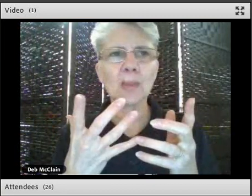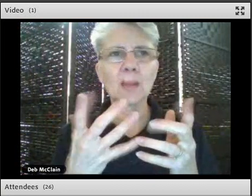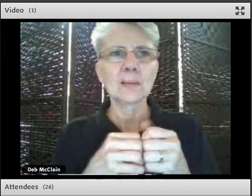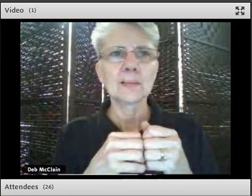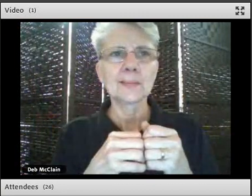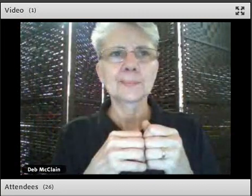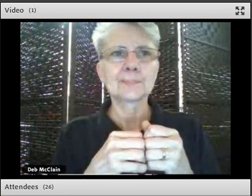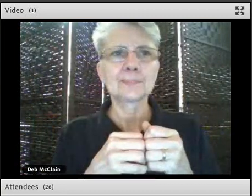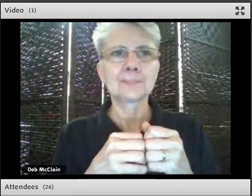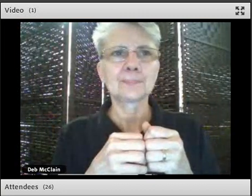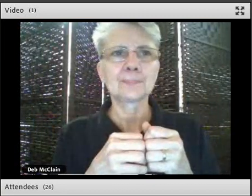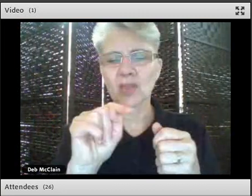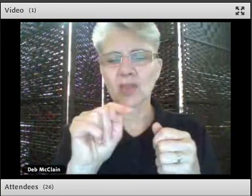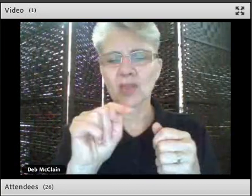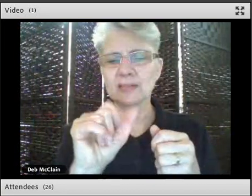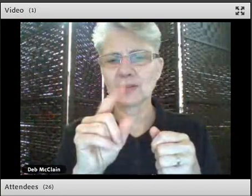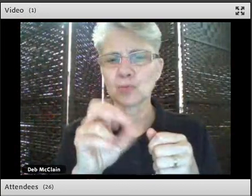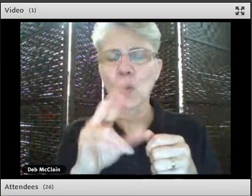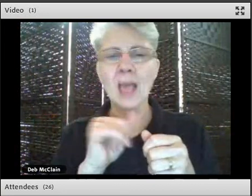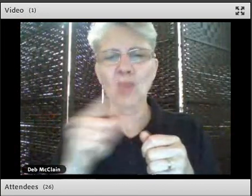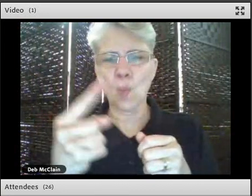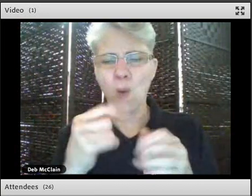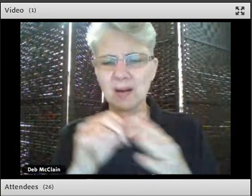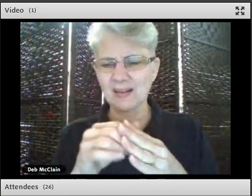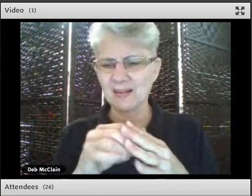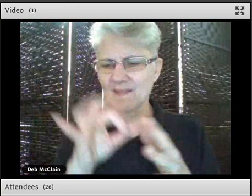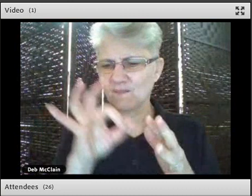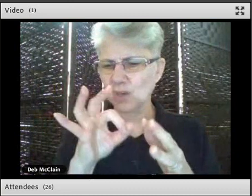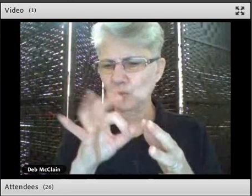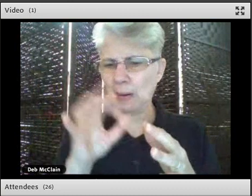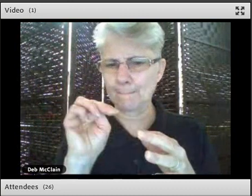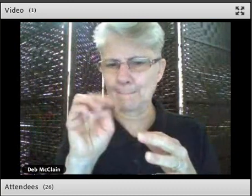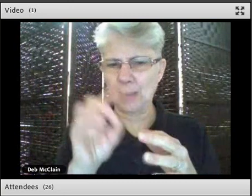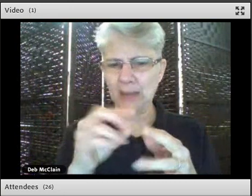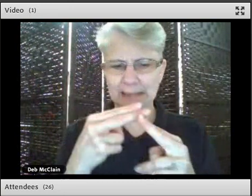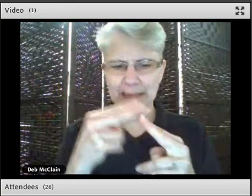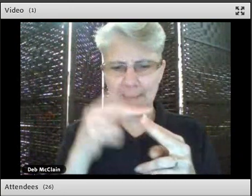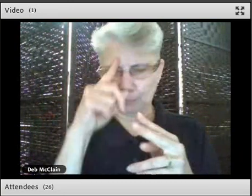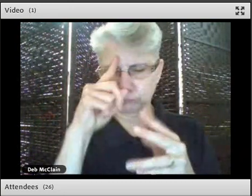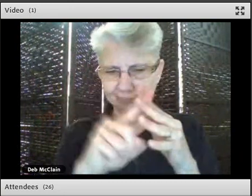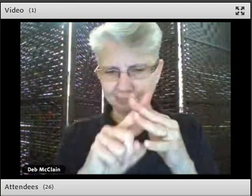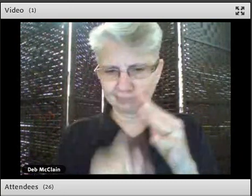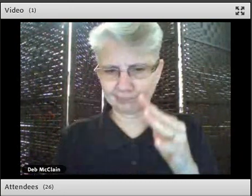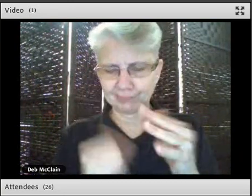whose name escapes me at this point are ones that we see often who don't supply a place.